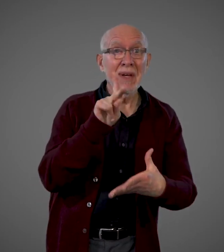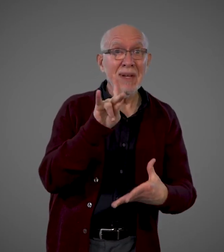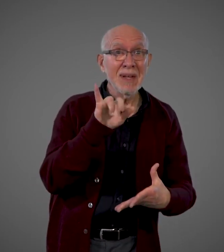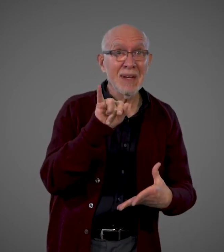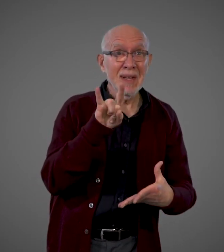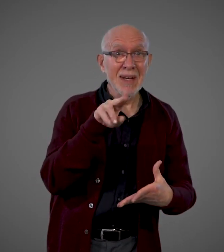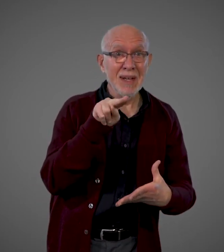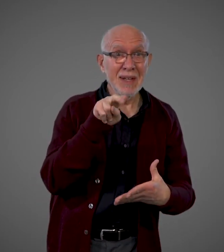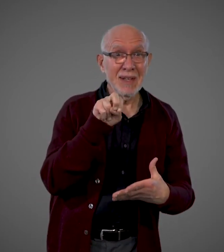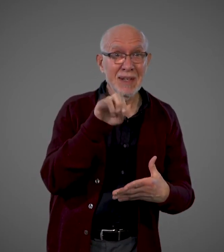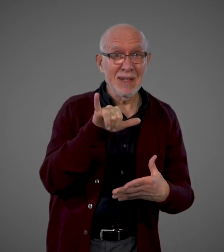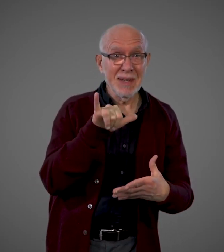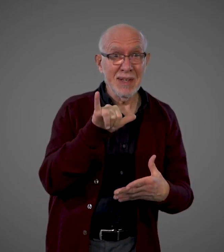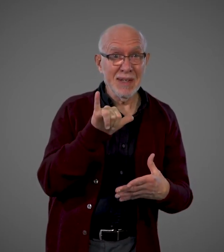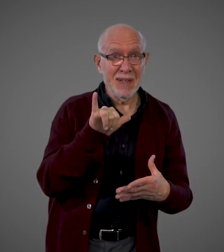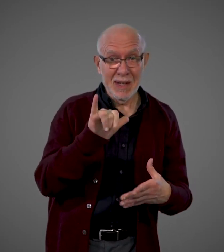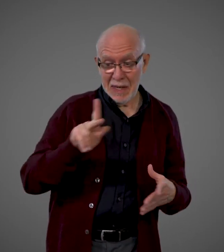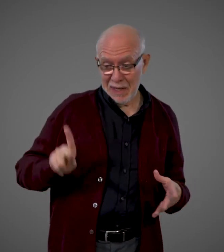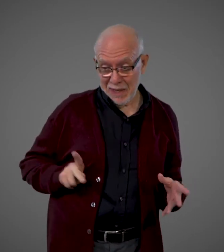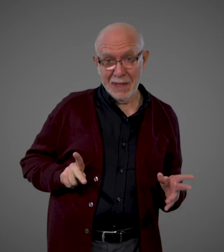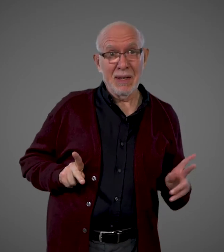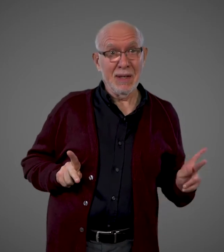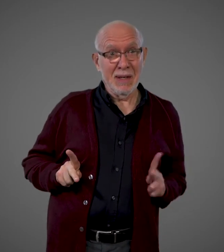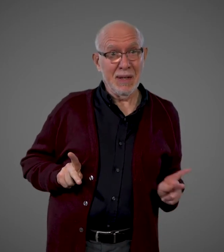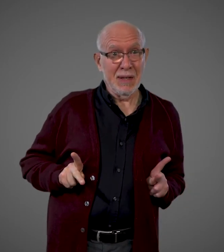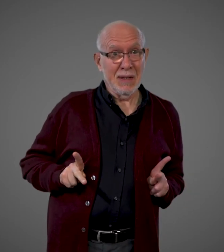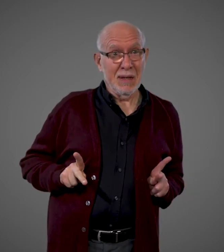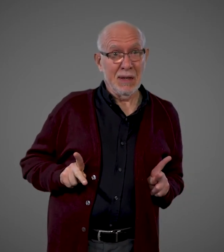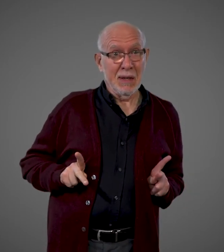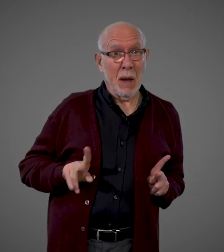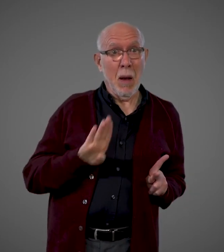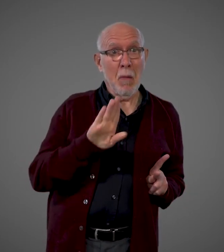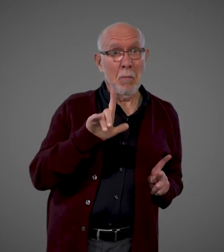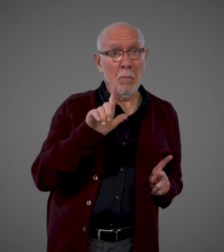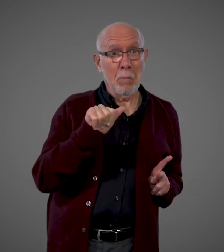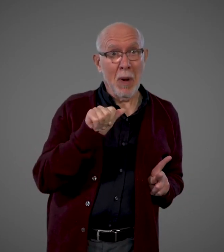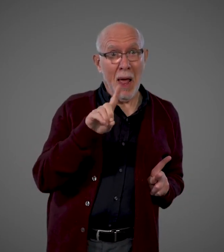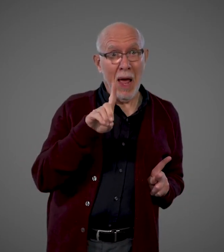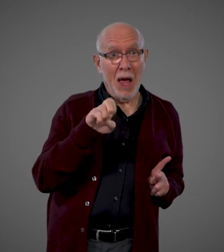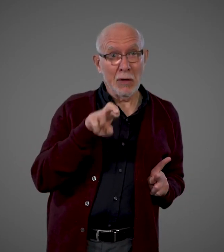You could have either a kidney or bladder infection,